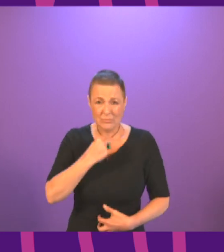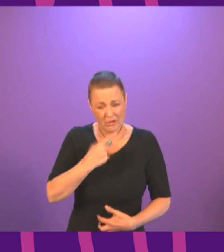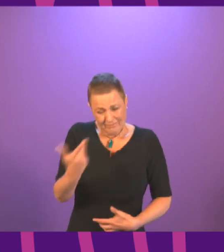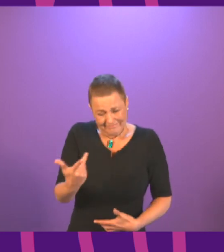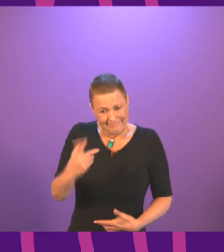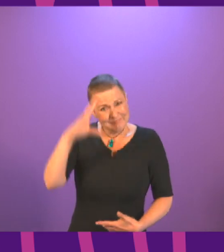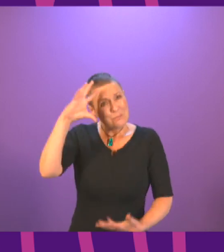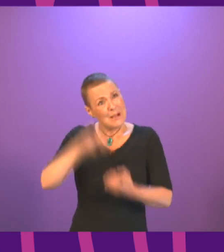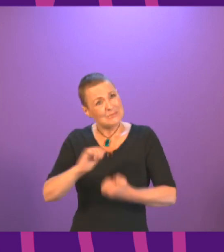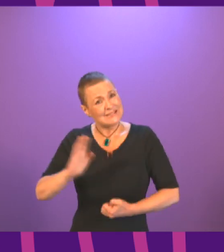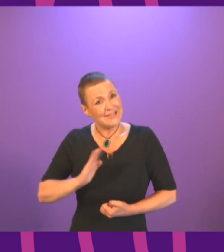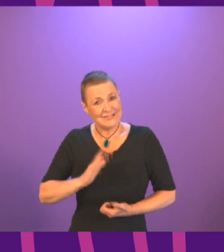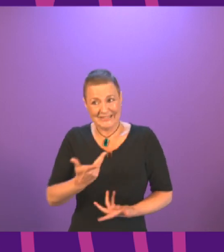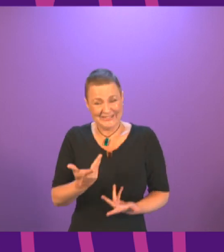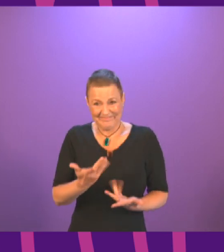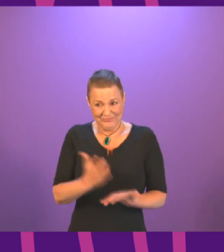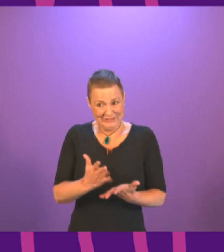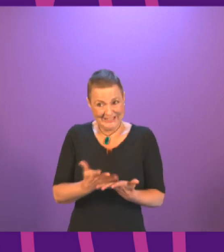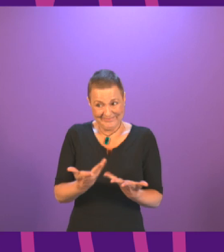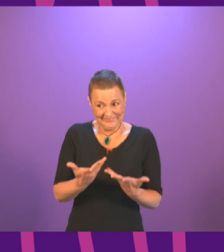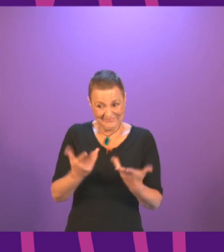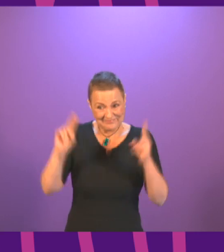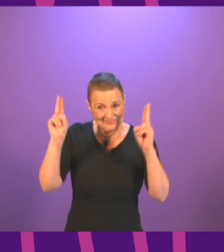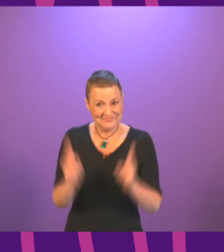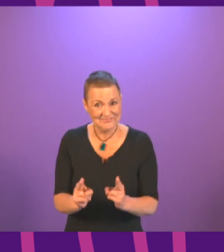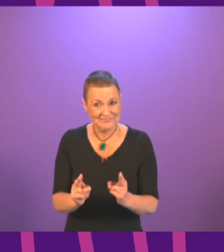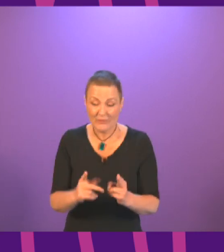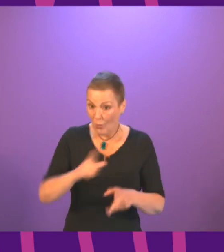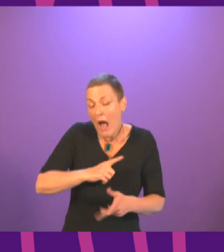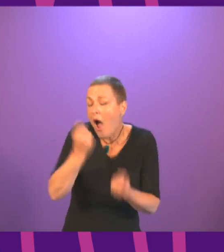that commemorations this year are being scaled back, understandably, to prevent the spread